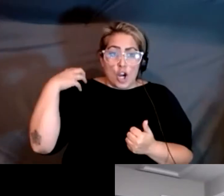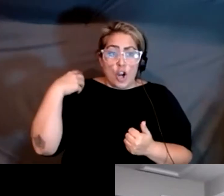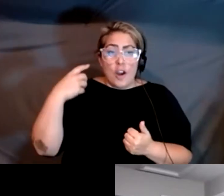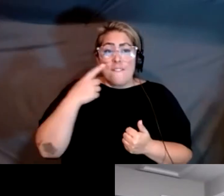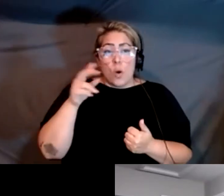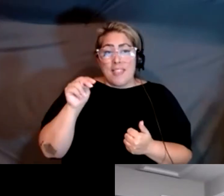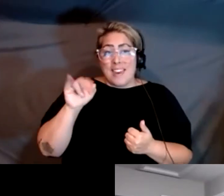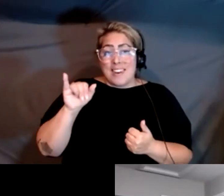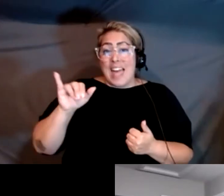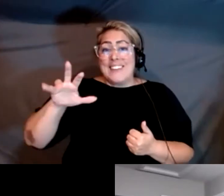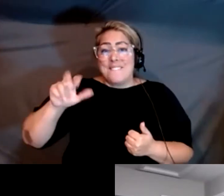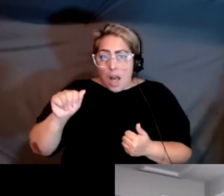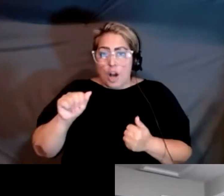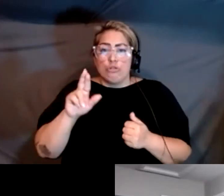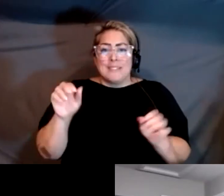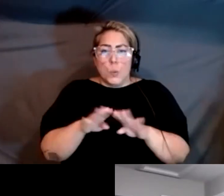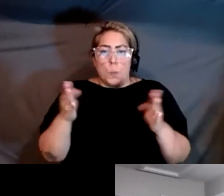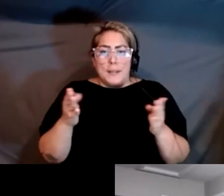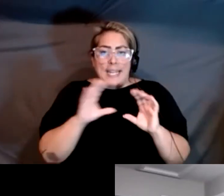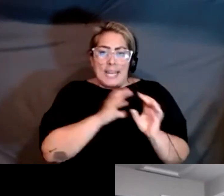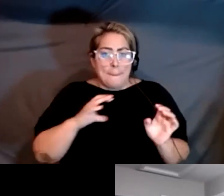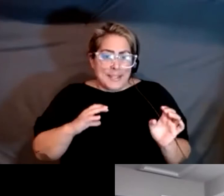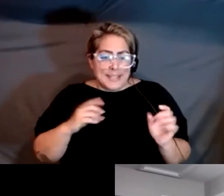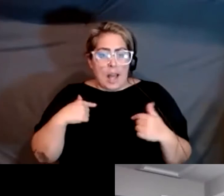committee.